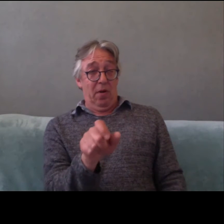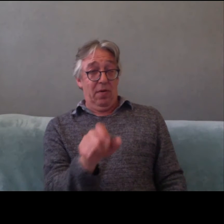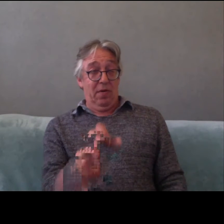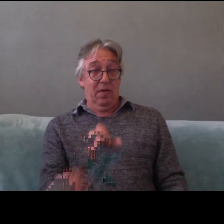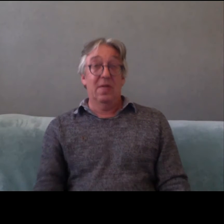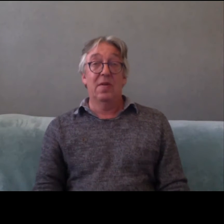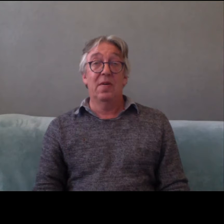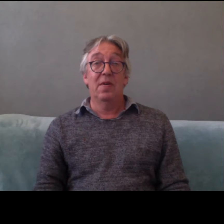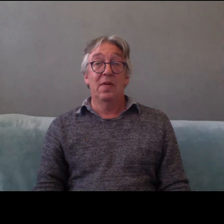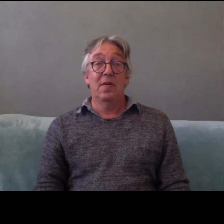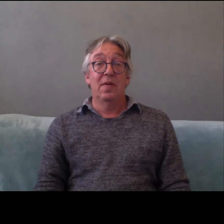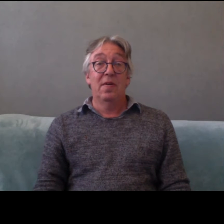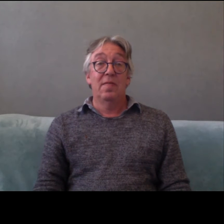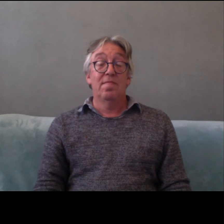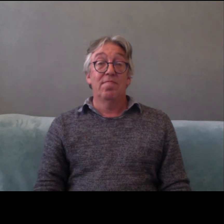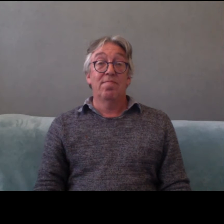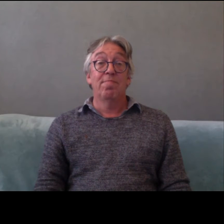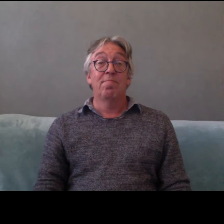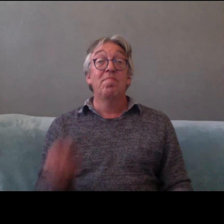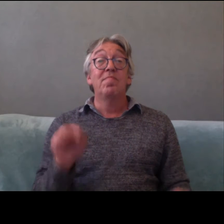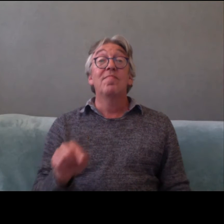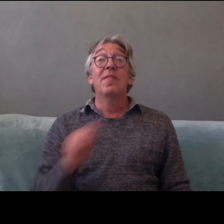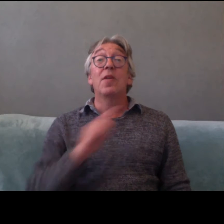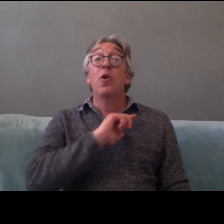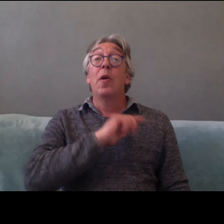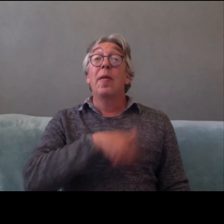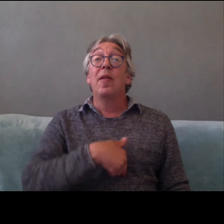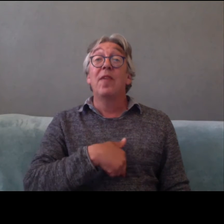So, those people who lose their job at the moment